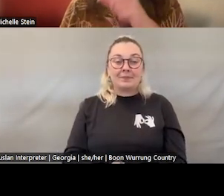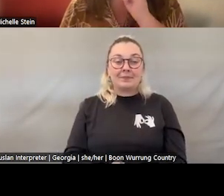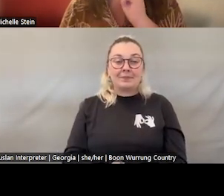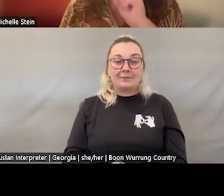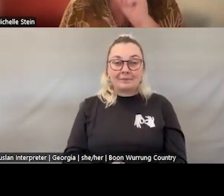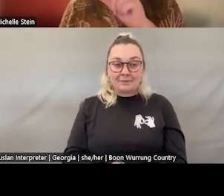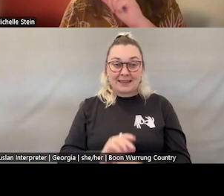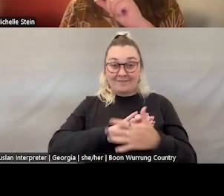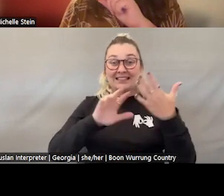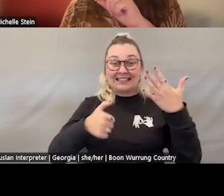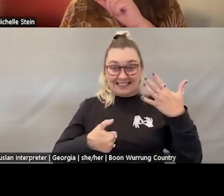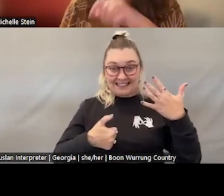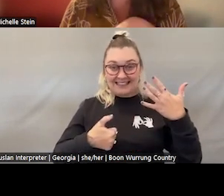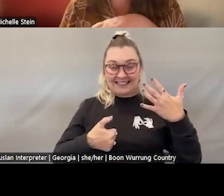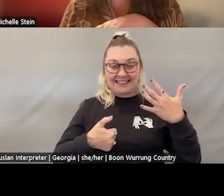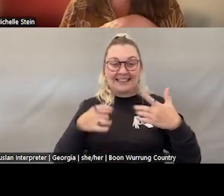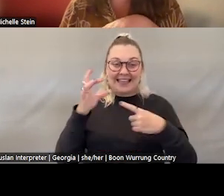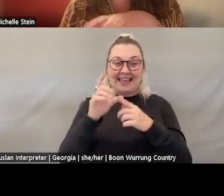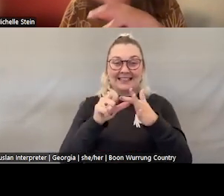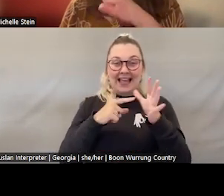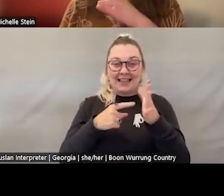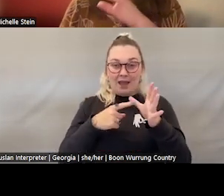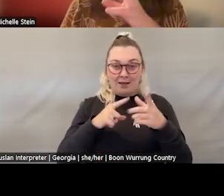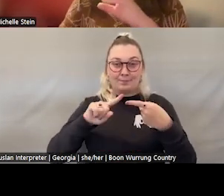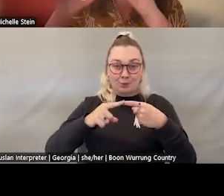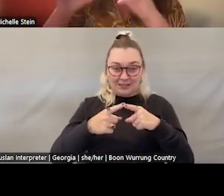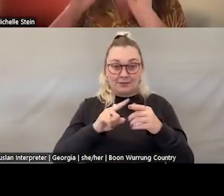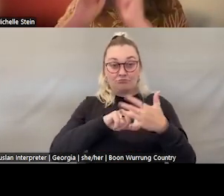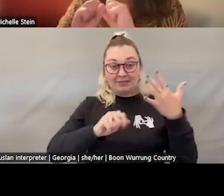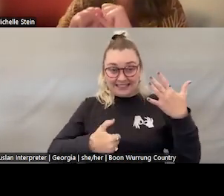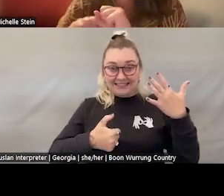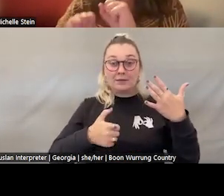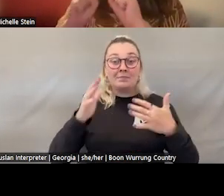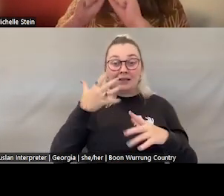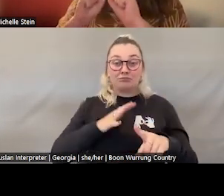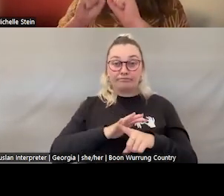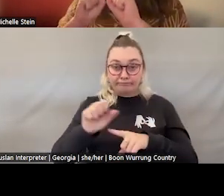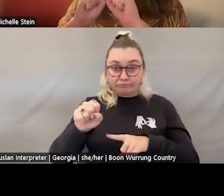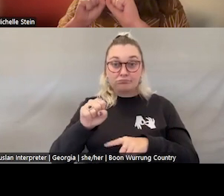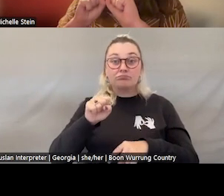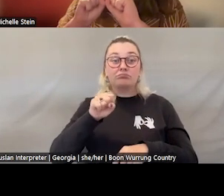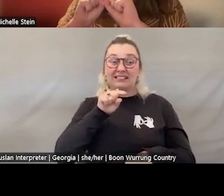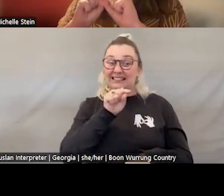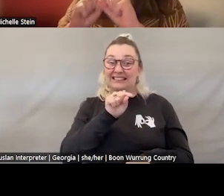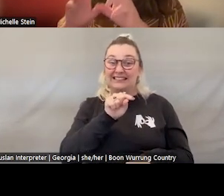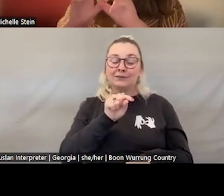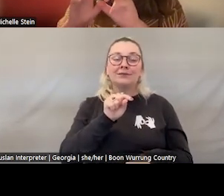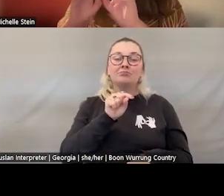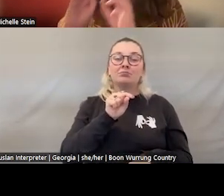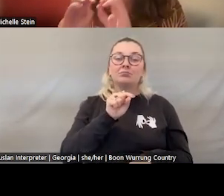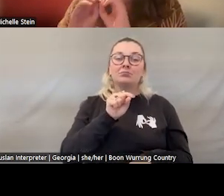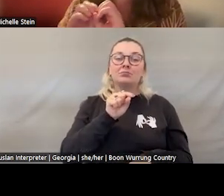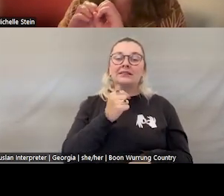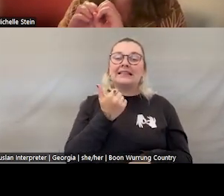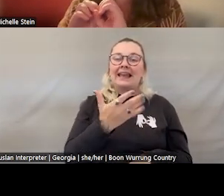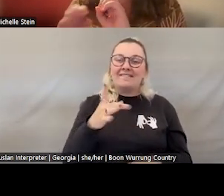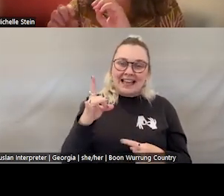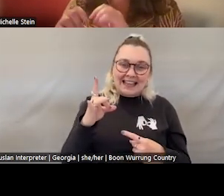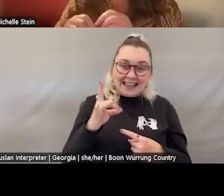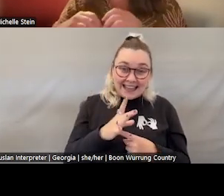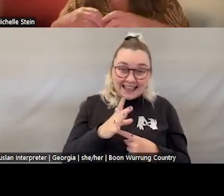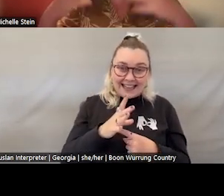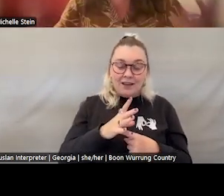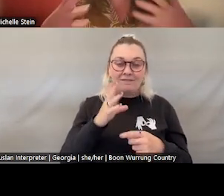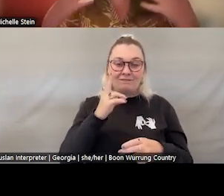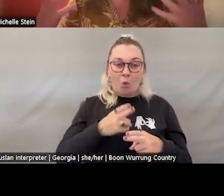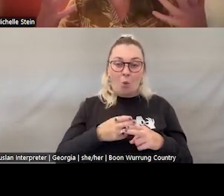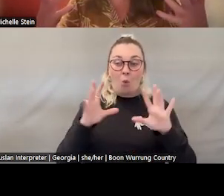Six key data points, these are the ones that have been identified as the key ones that organisations